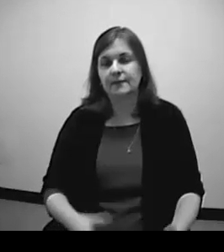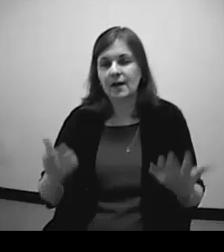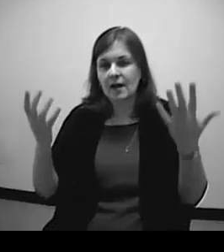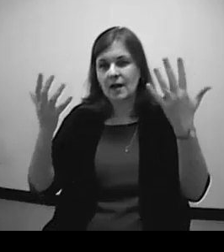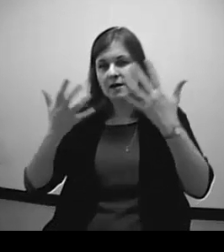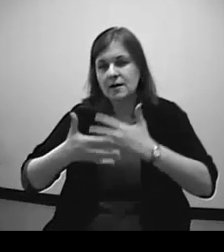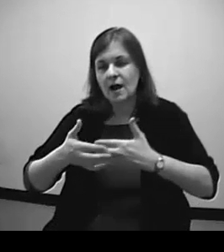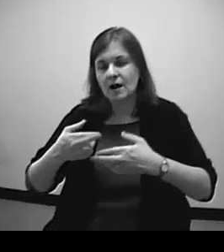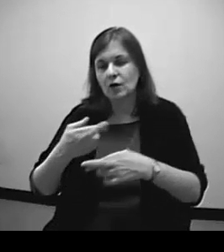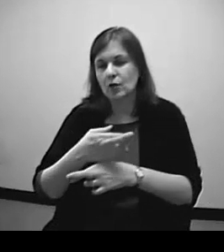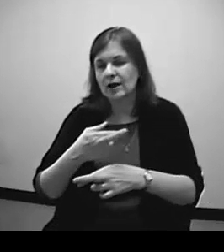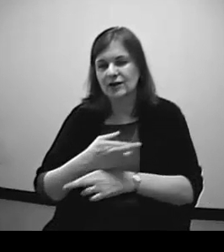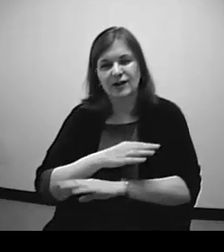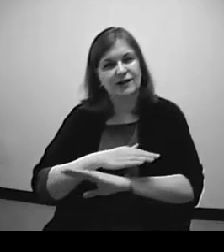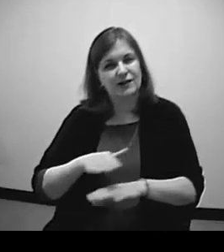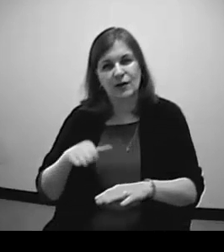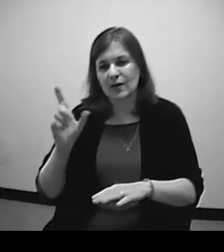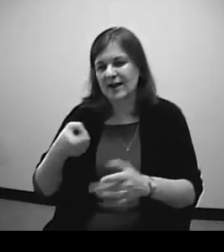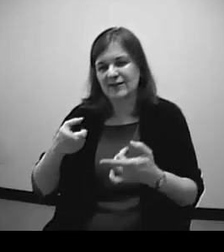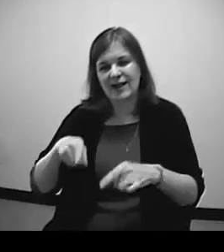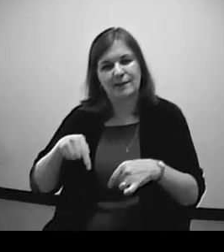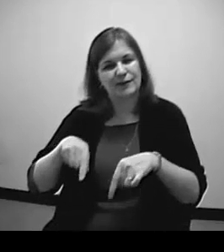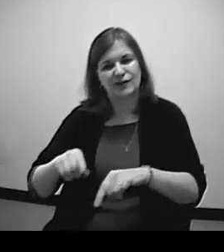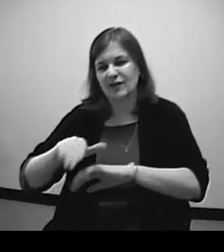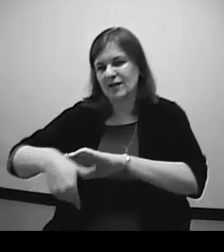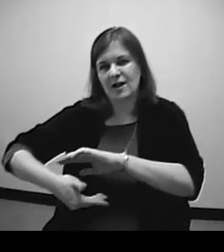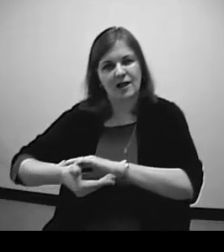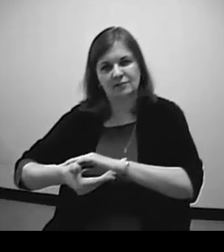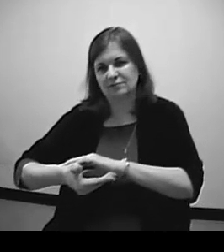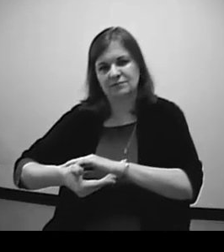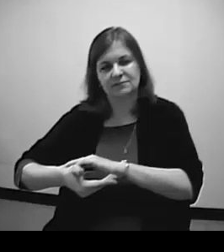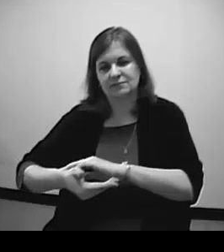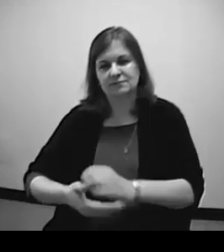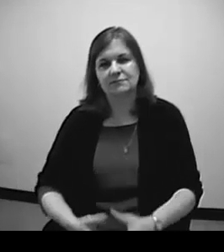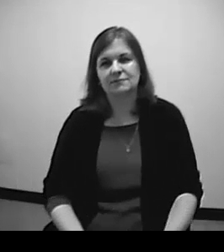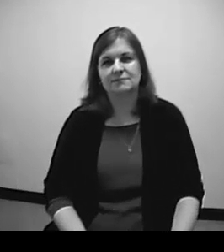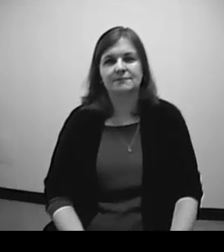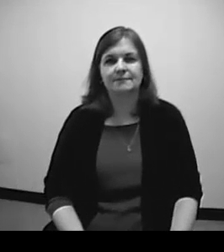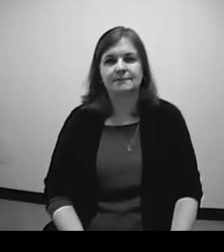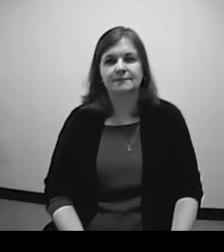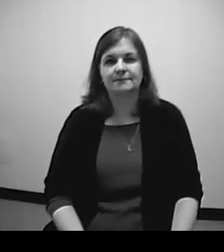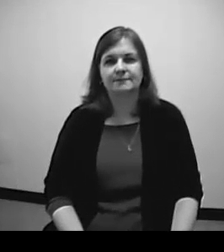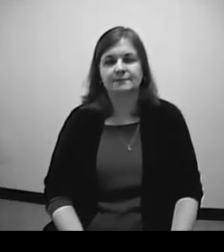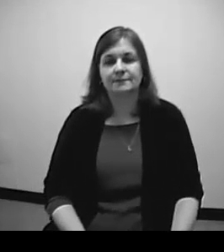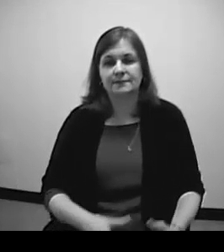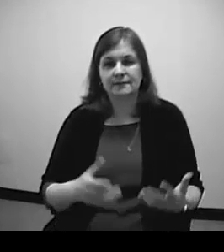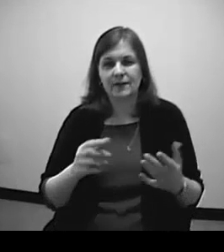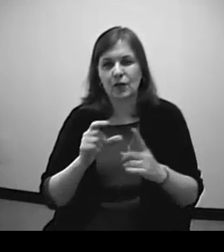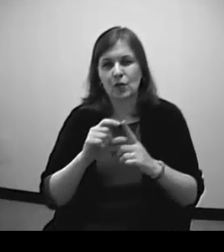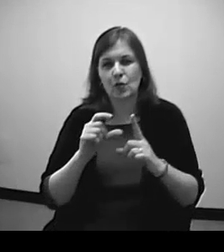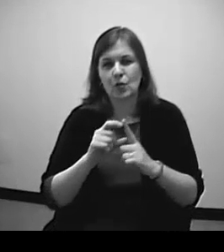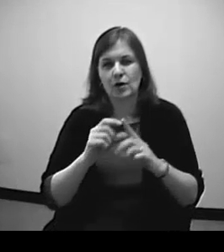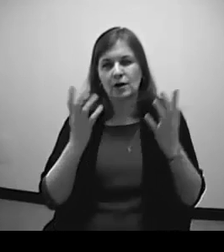dark reactions do not have to occur at night